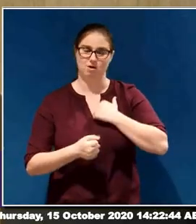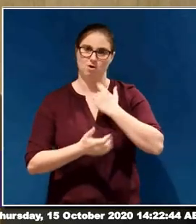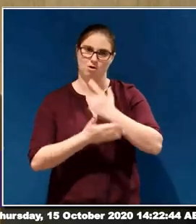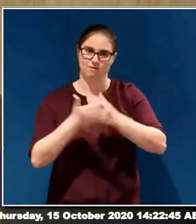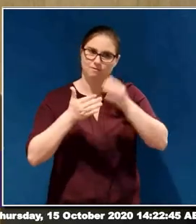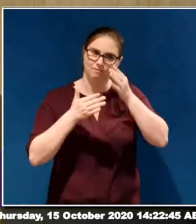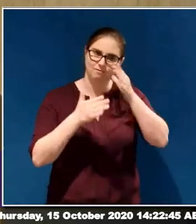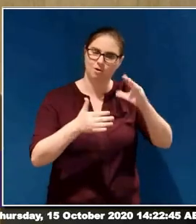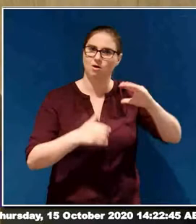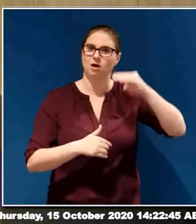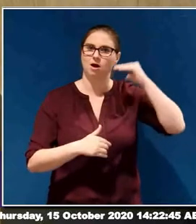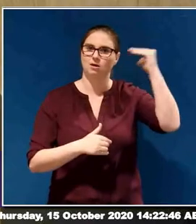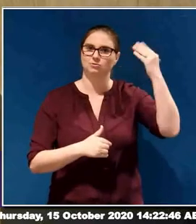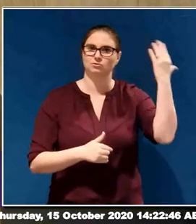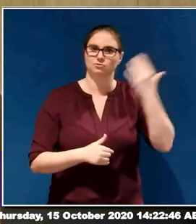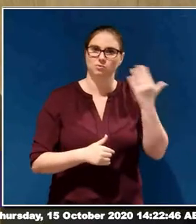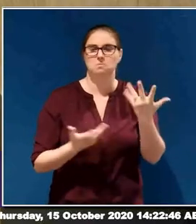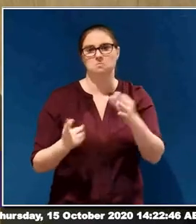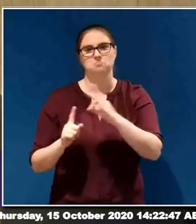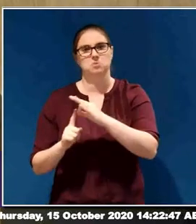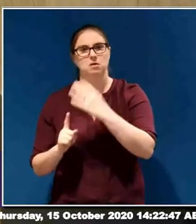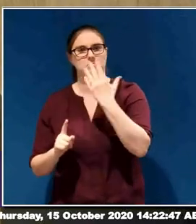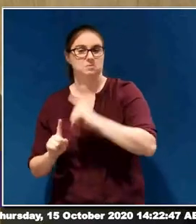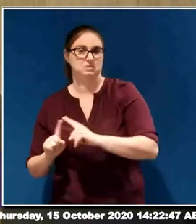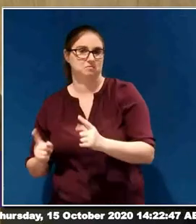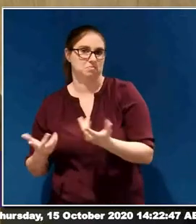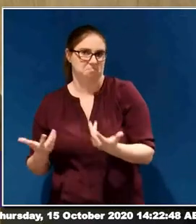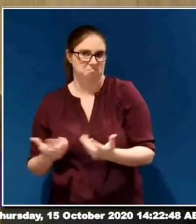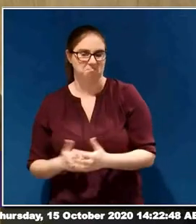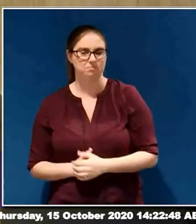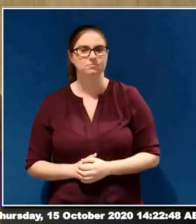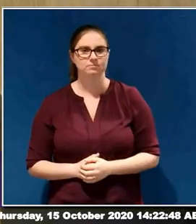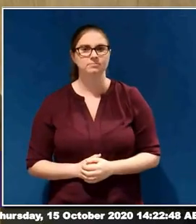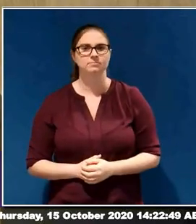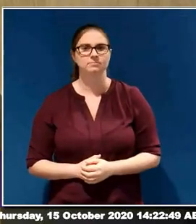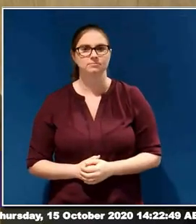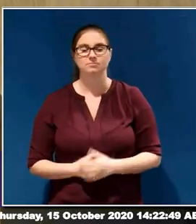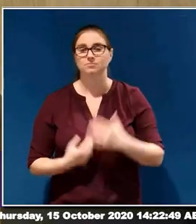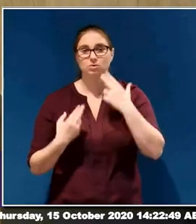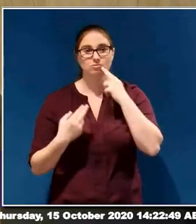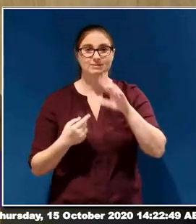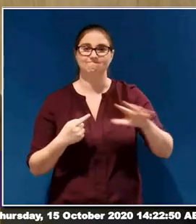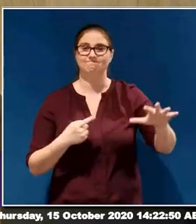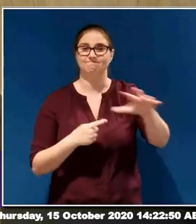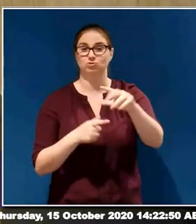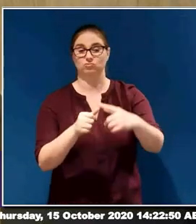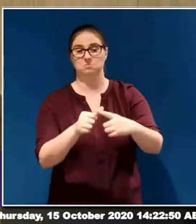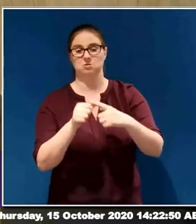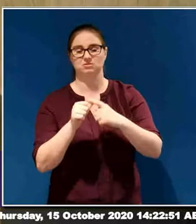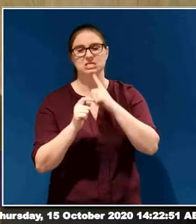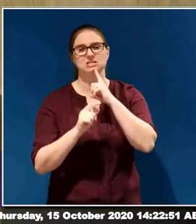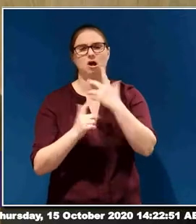Usually the answer was "That year level is full for us" or we have -